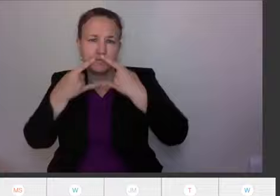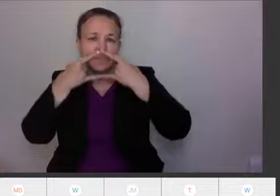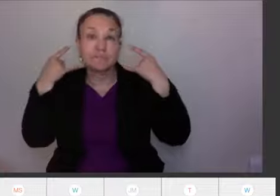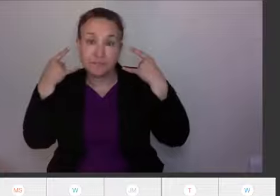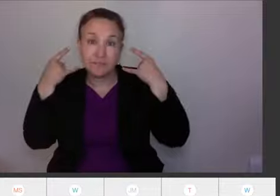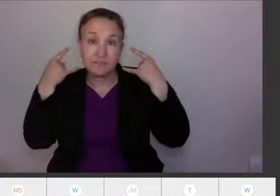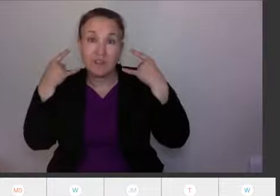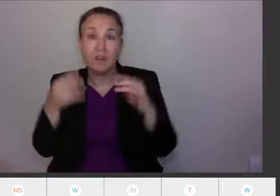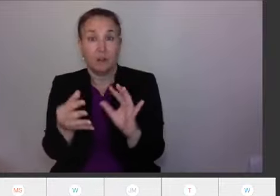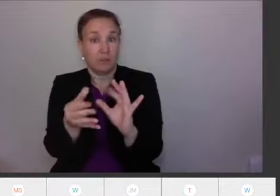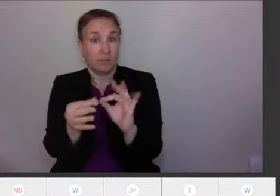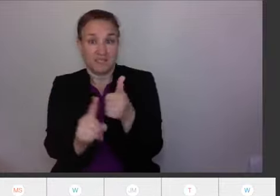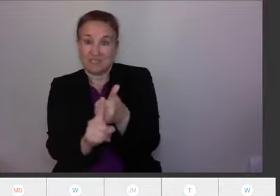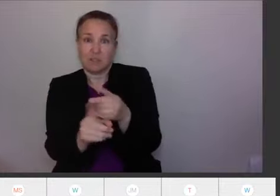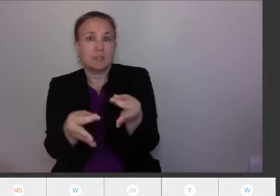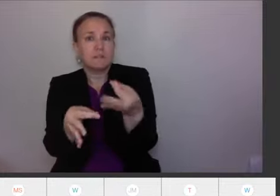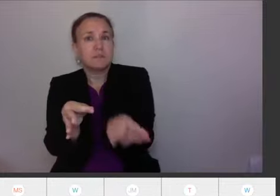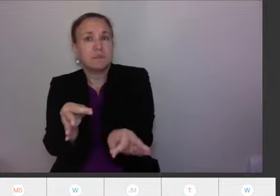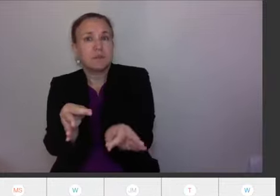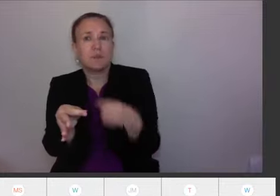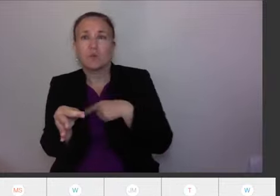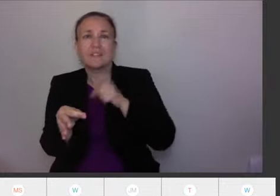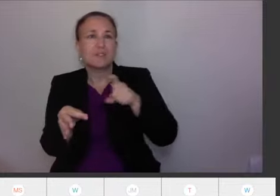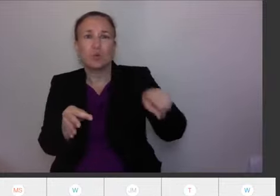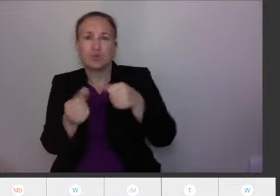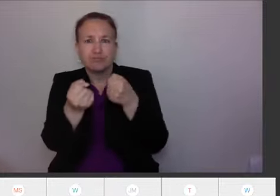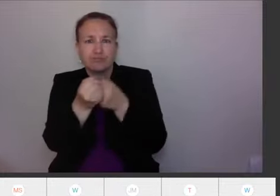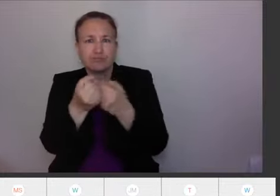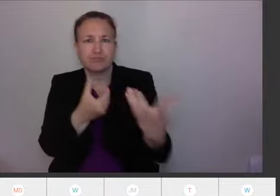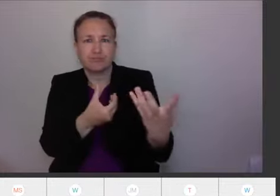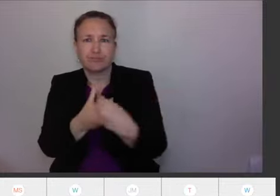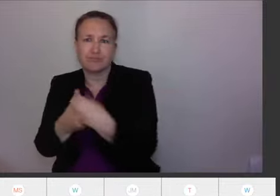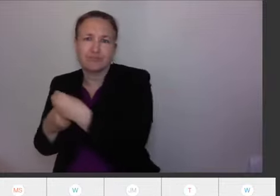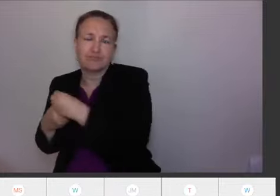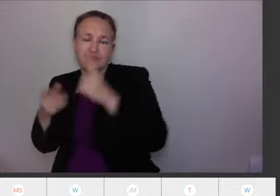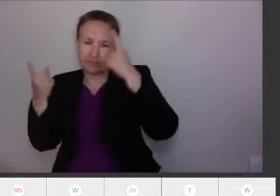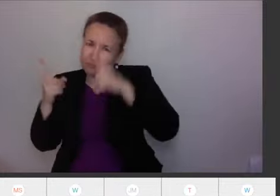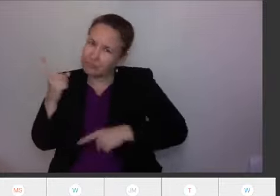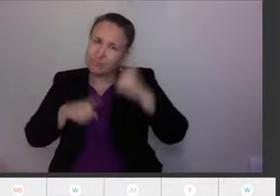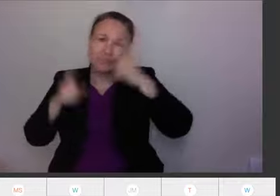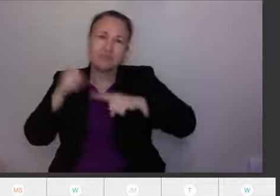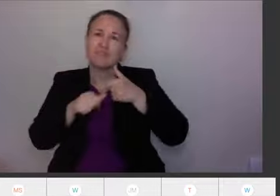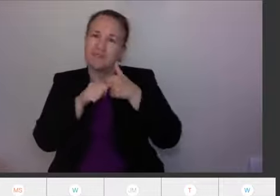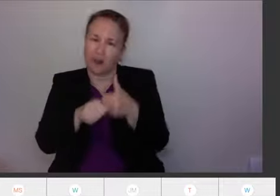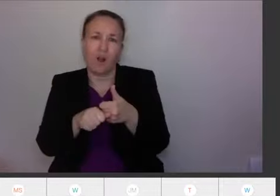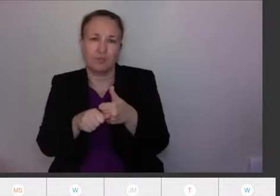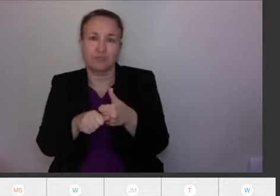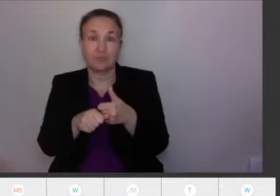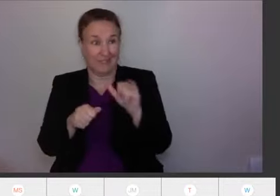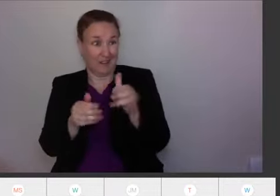message and and we need everyone on board with this simple request so with that i'm going to